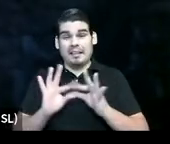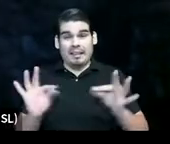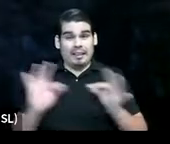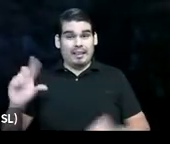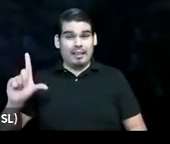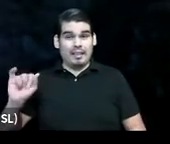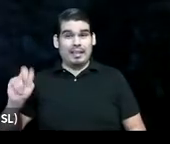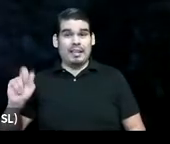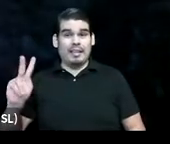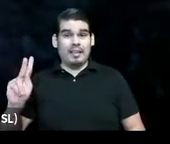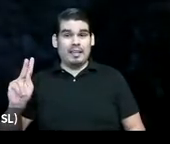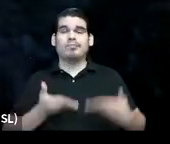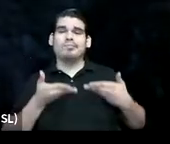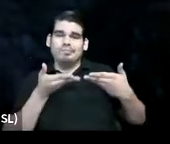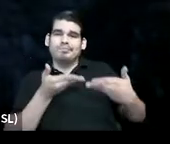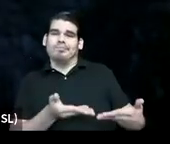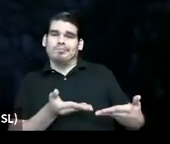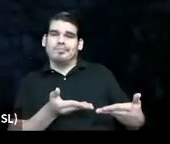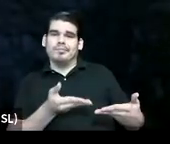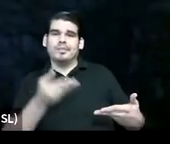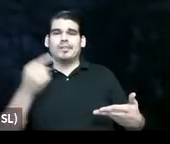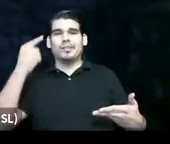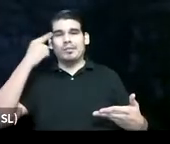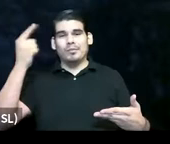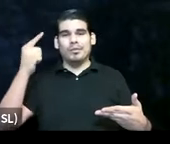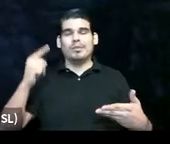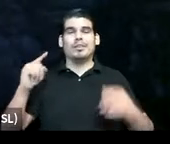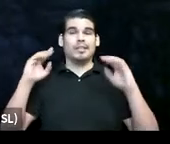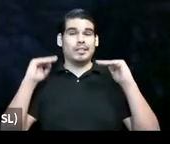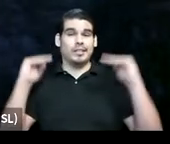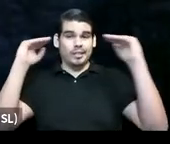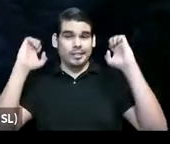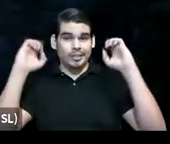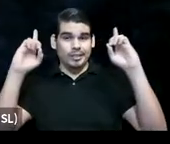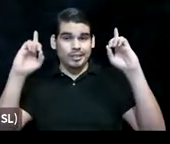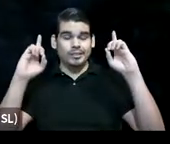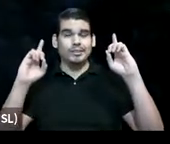These numbers are increased in the students of color were of 1400 and